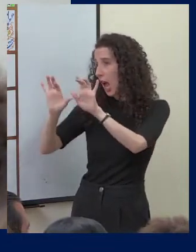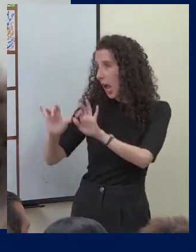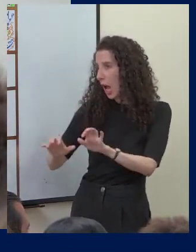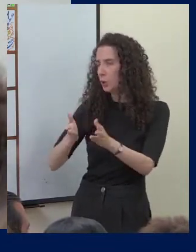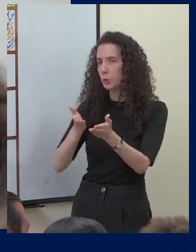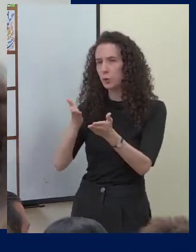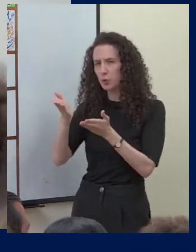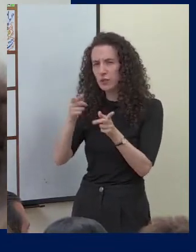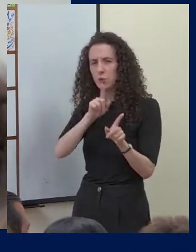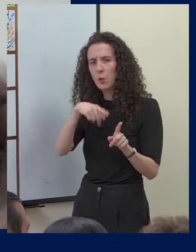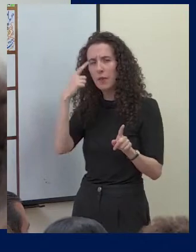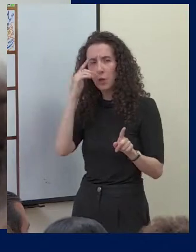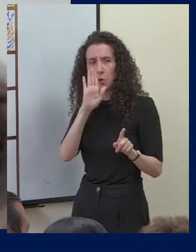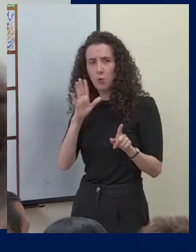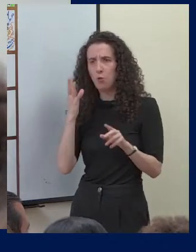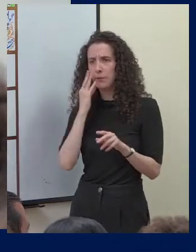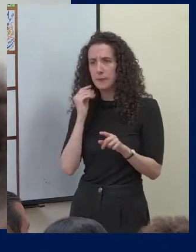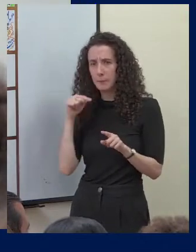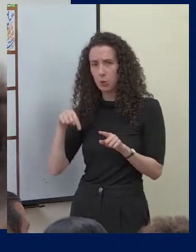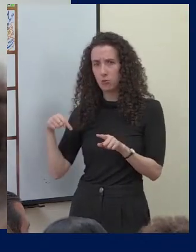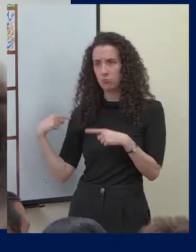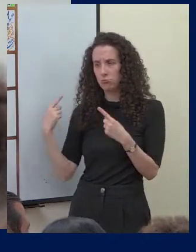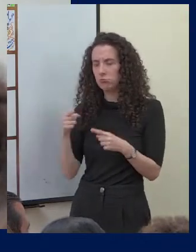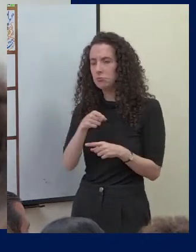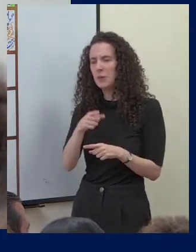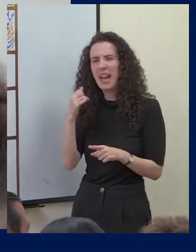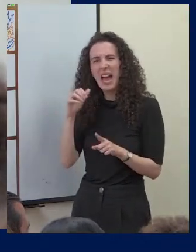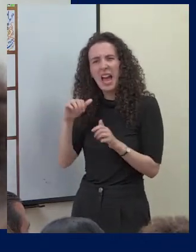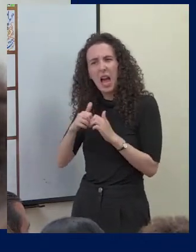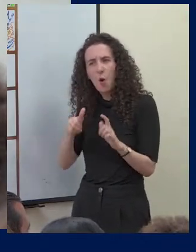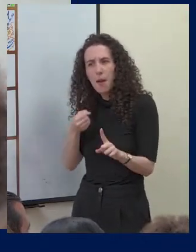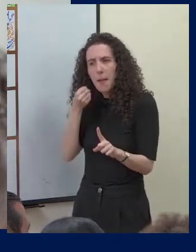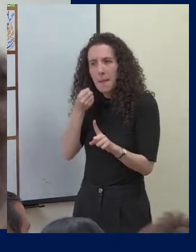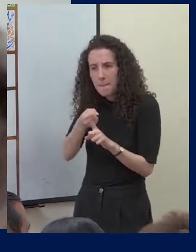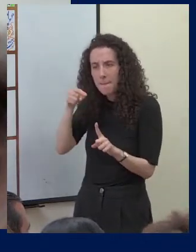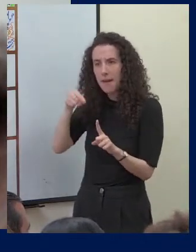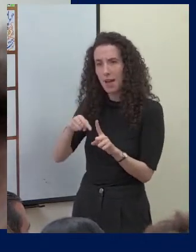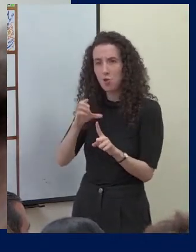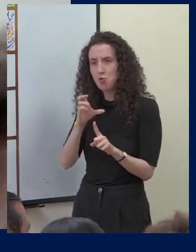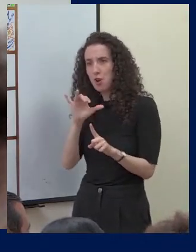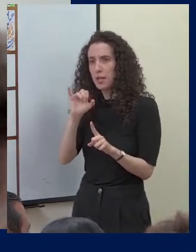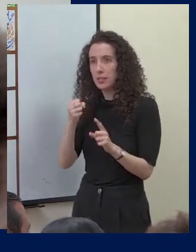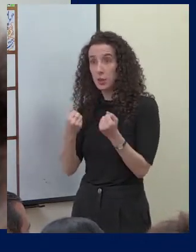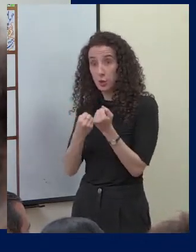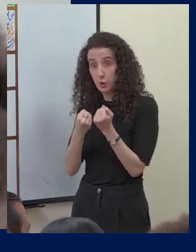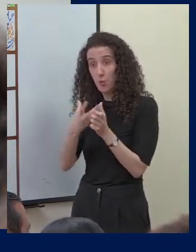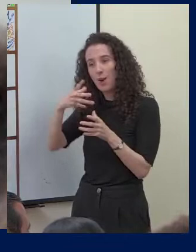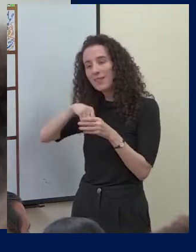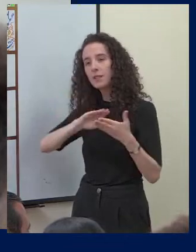in your experience is going to impact the crisis support to communities and large speaking